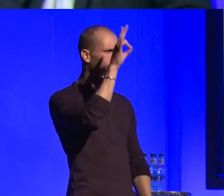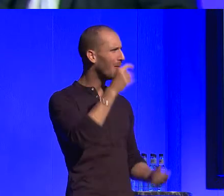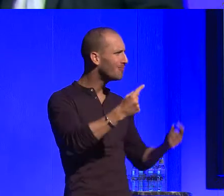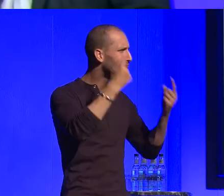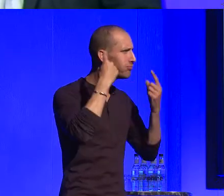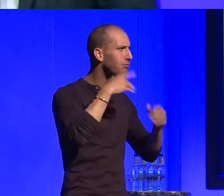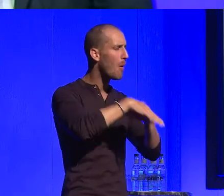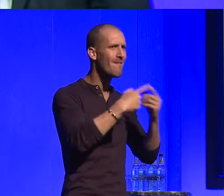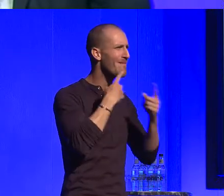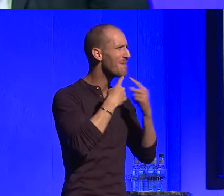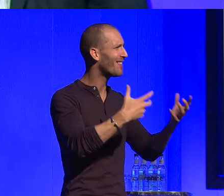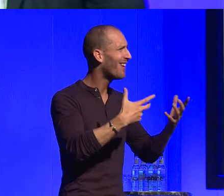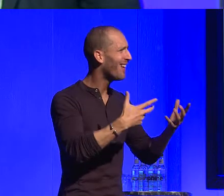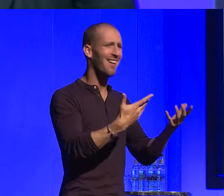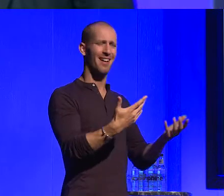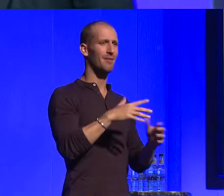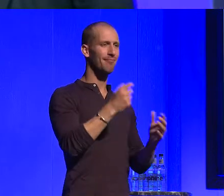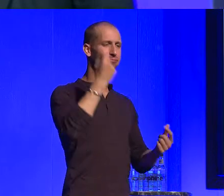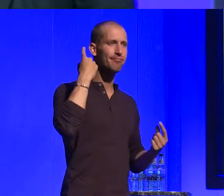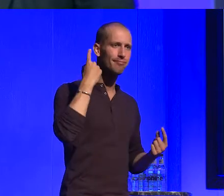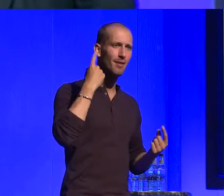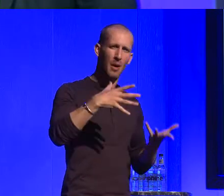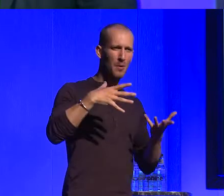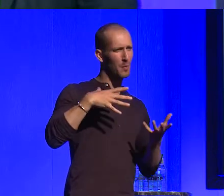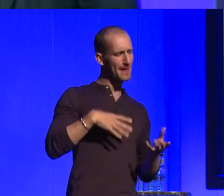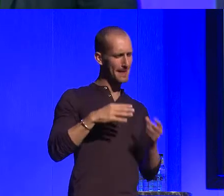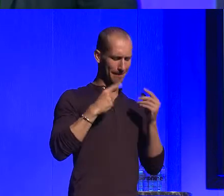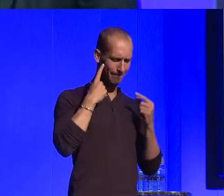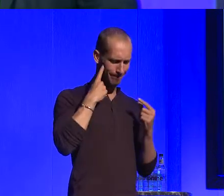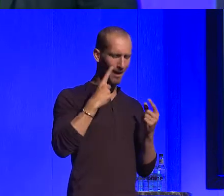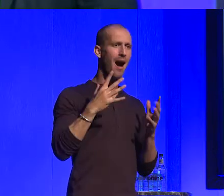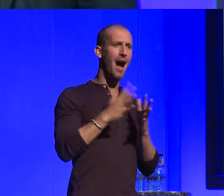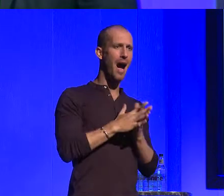On participation, one of the other important things was being grown up about the ways in